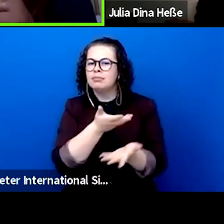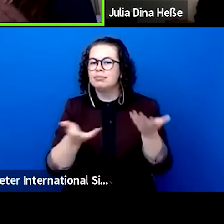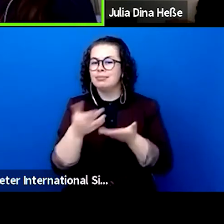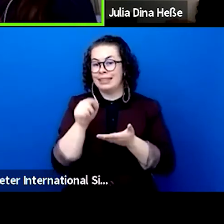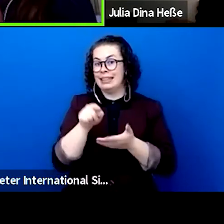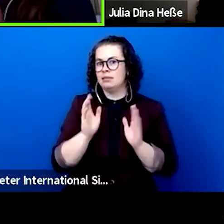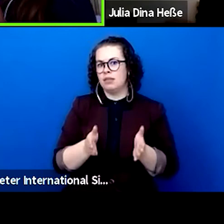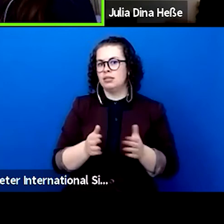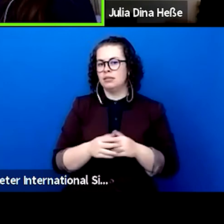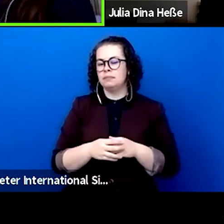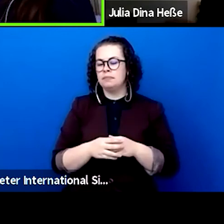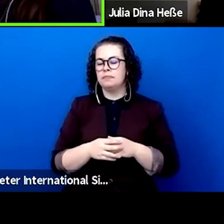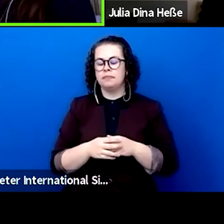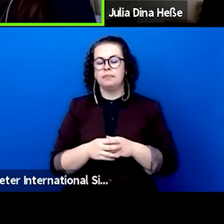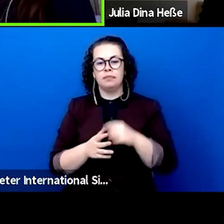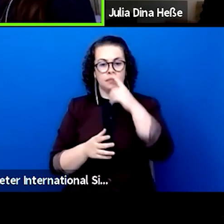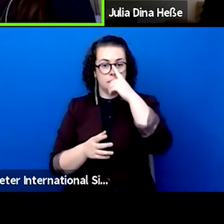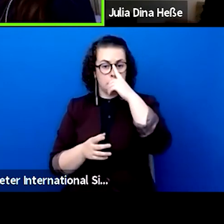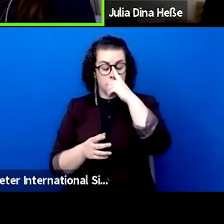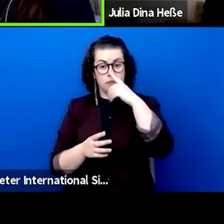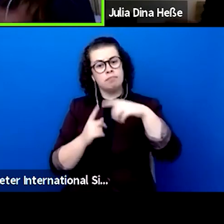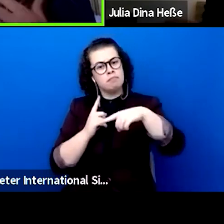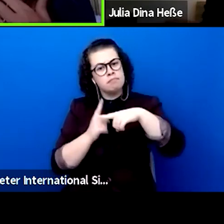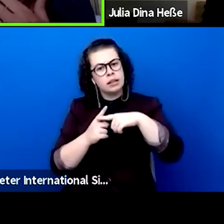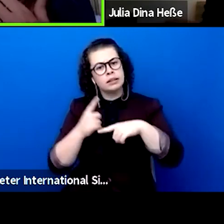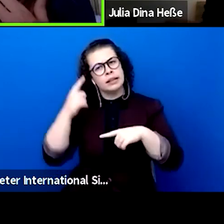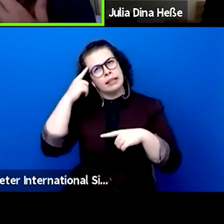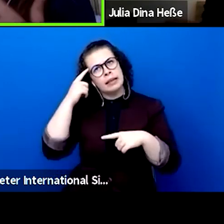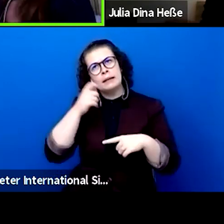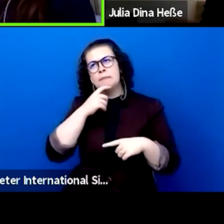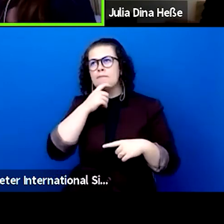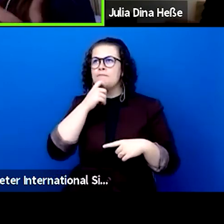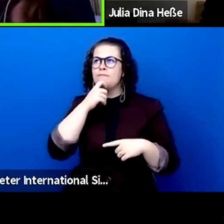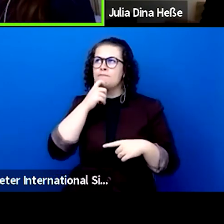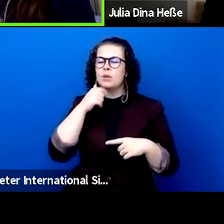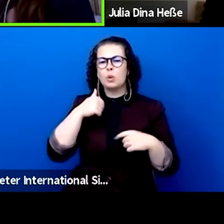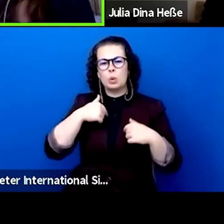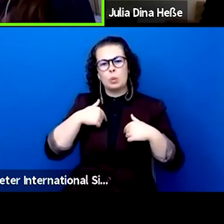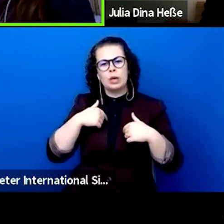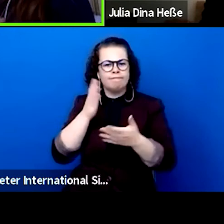a space that can potentially then be a space that gives training, gives support, gives development